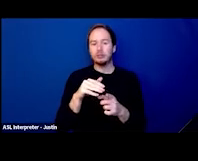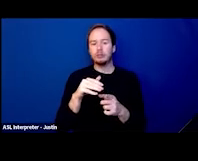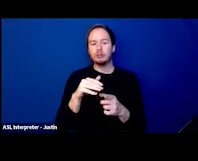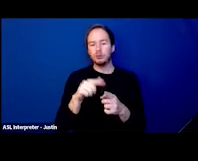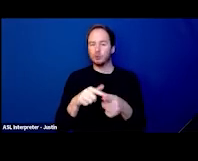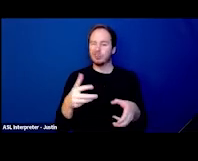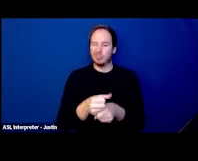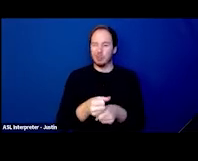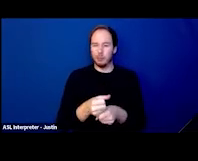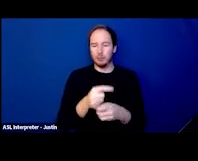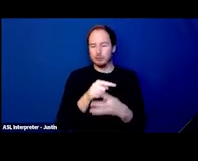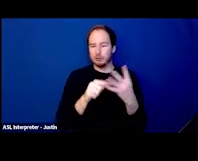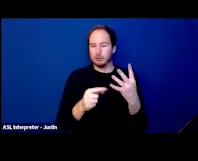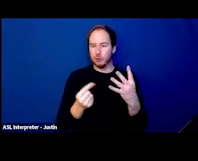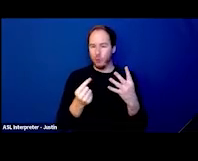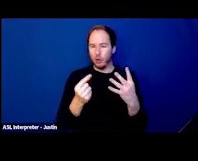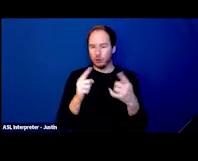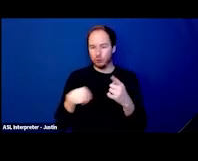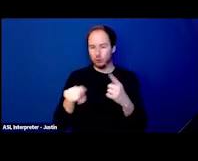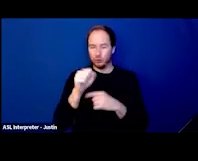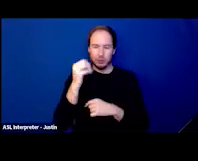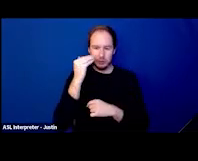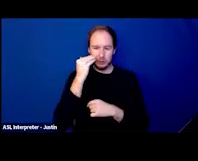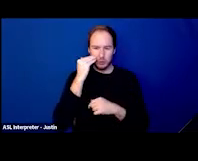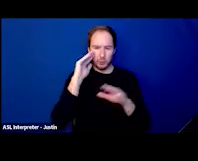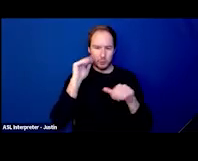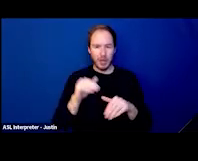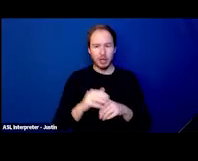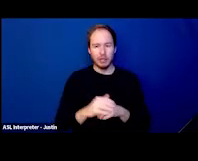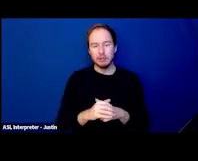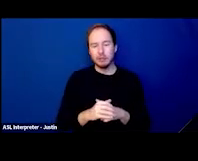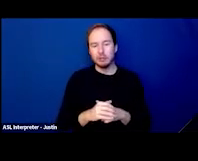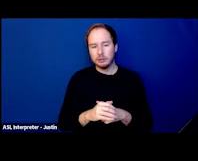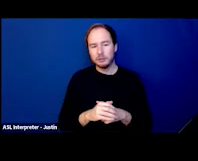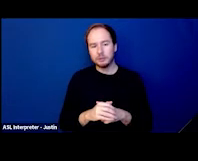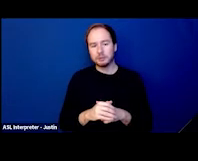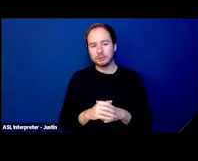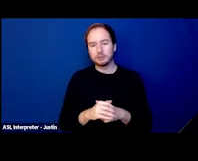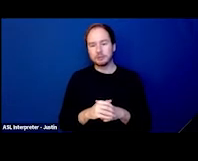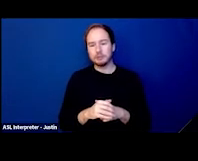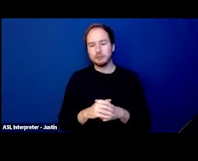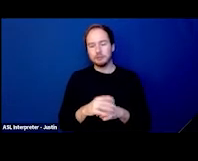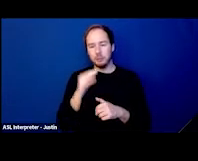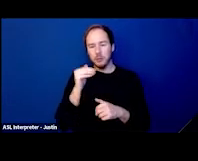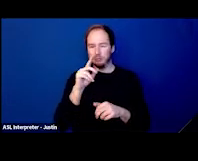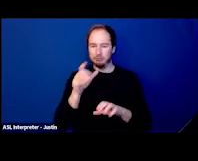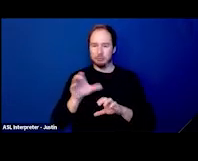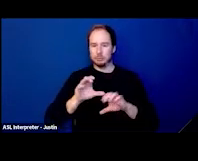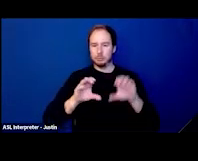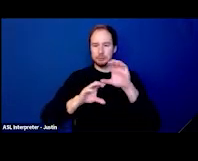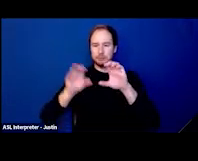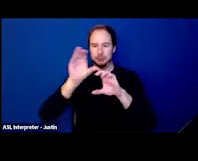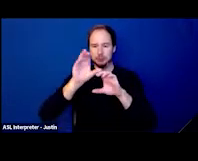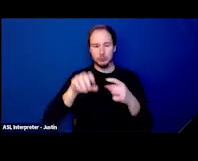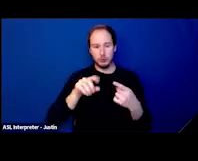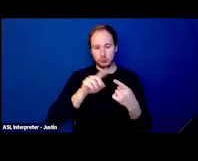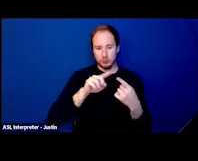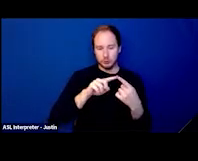to frame the context of today's final session. And we sort of had these sessions build on one another, right? So we talked about trauma-informed care and responding